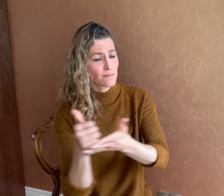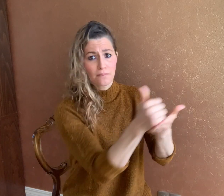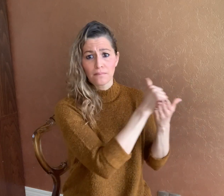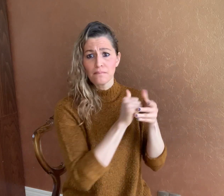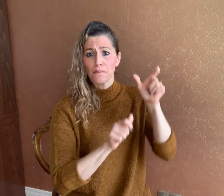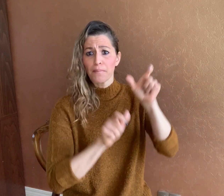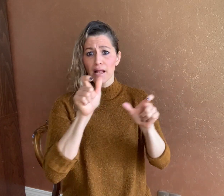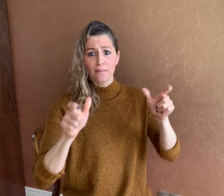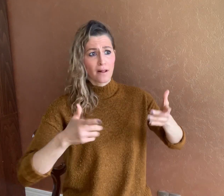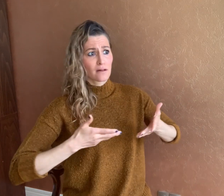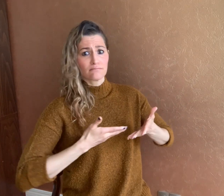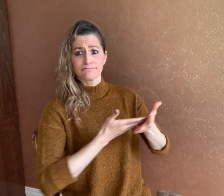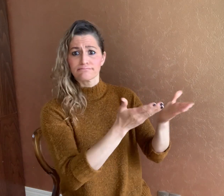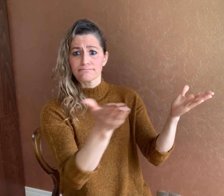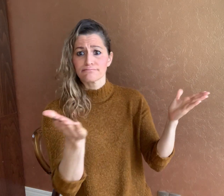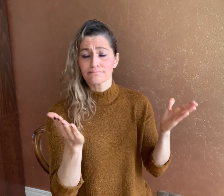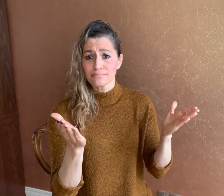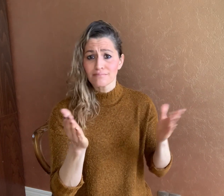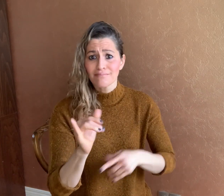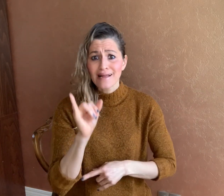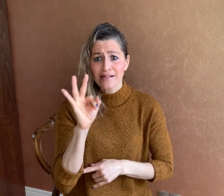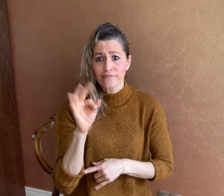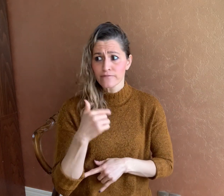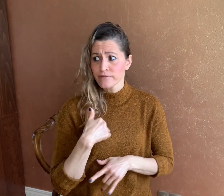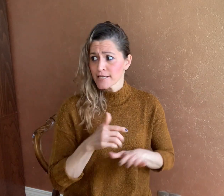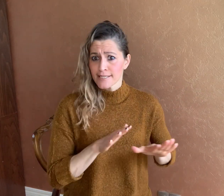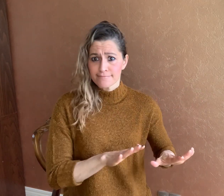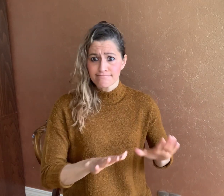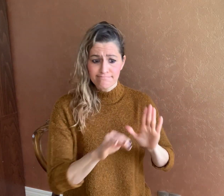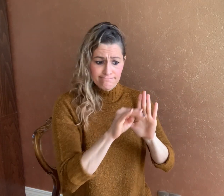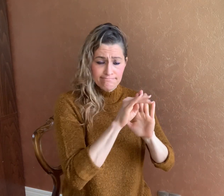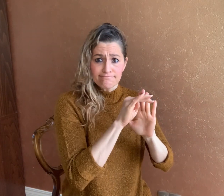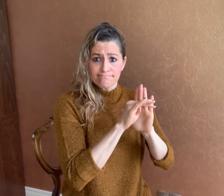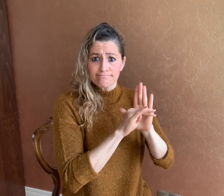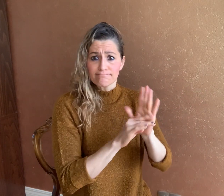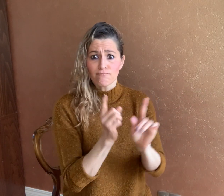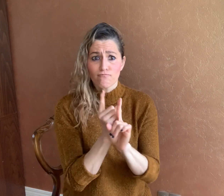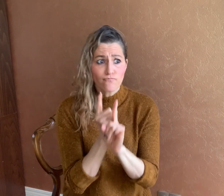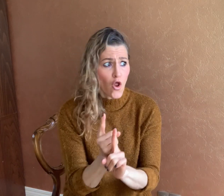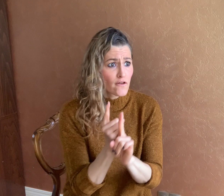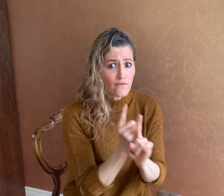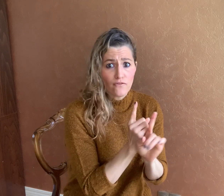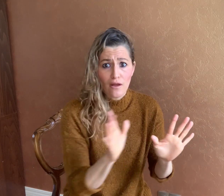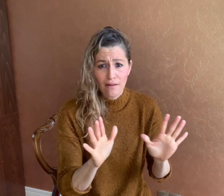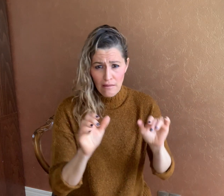it will help your fellow human.